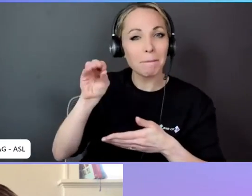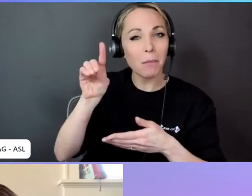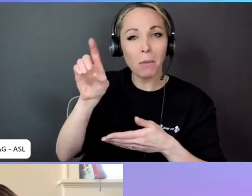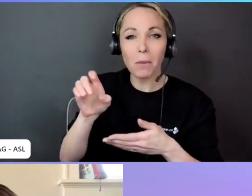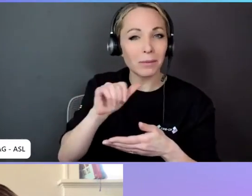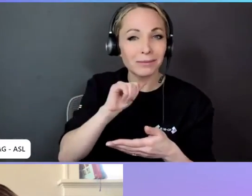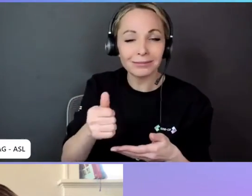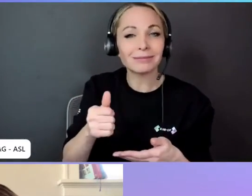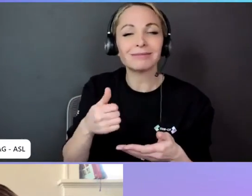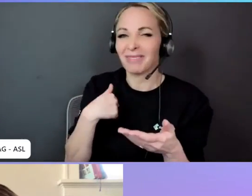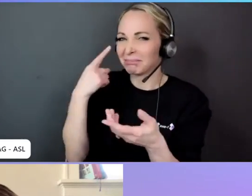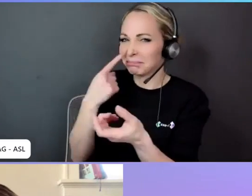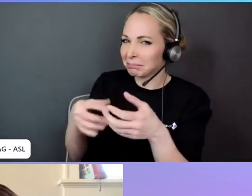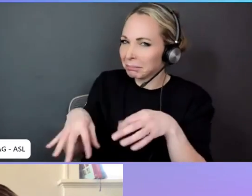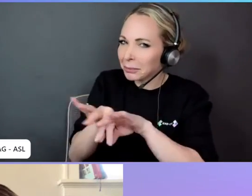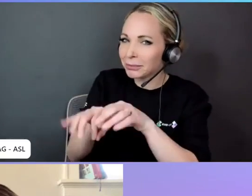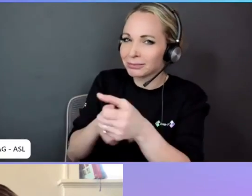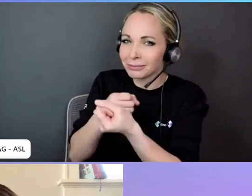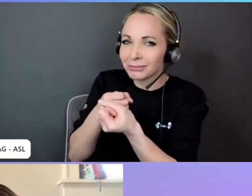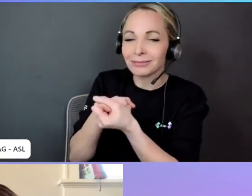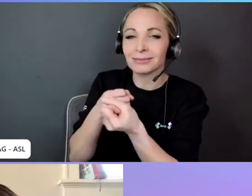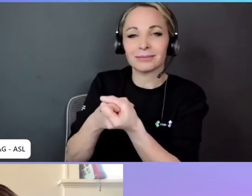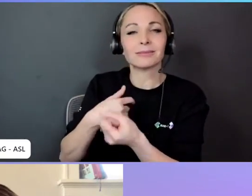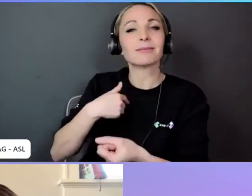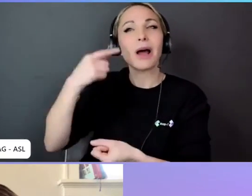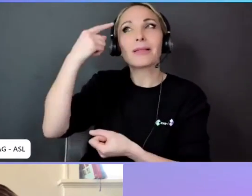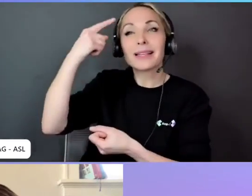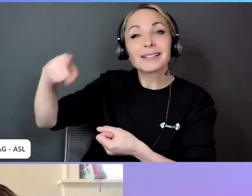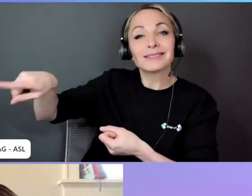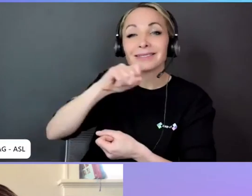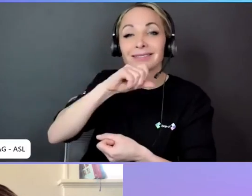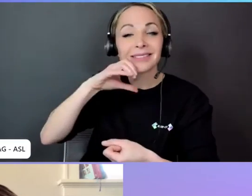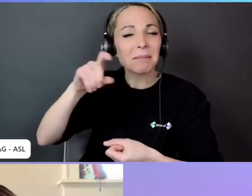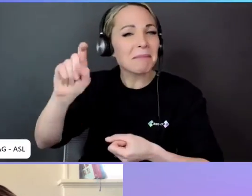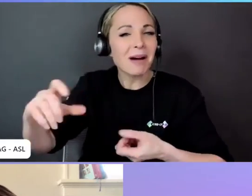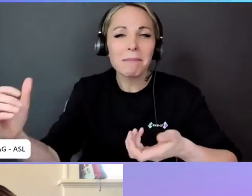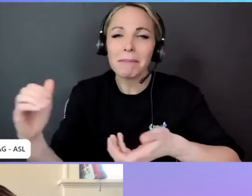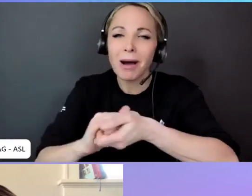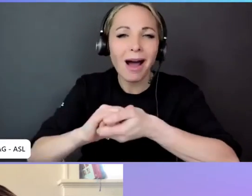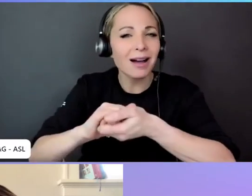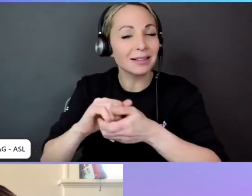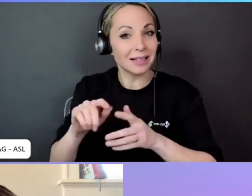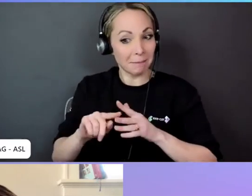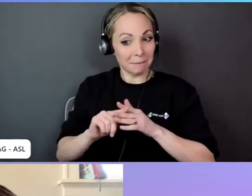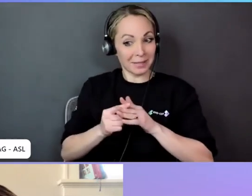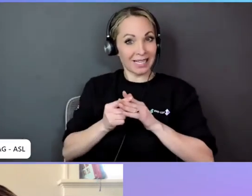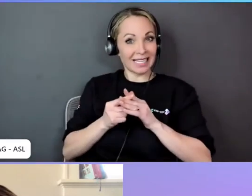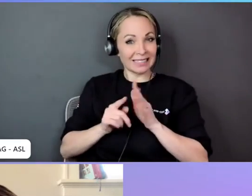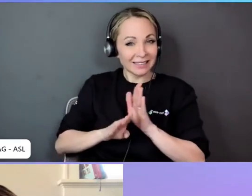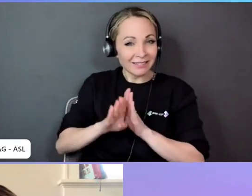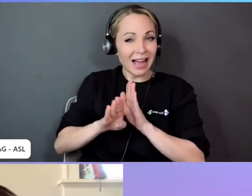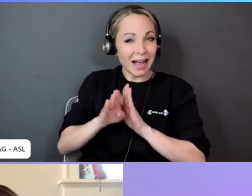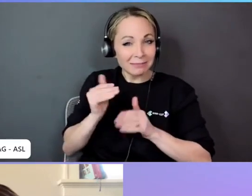in my survey asked dark mode. Which it doesn't require dark mode, but it's a good thing to support. I would consider